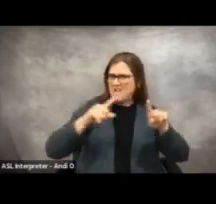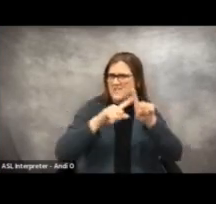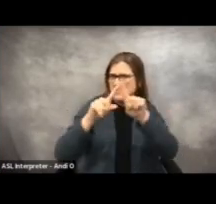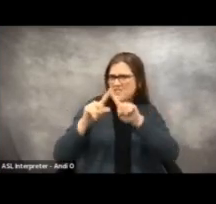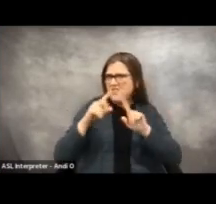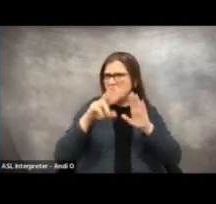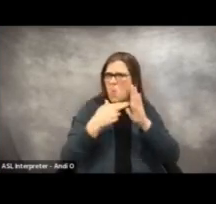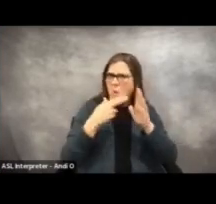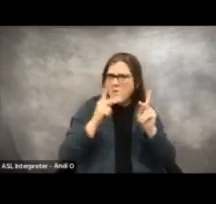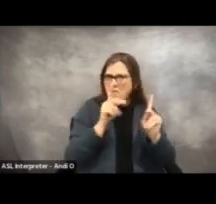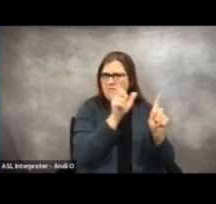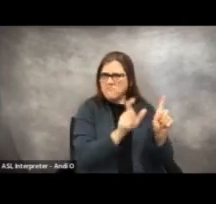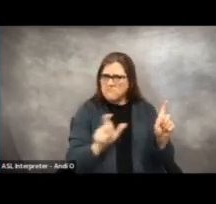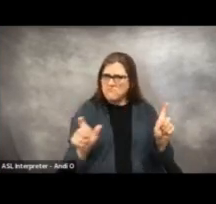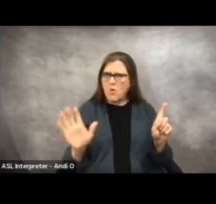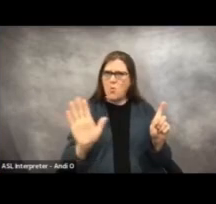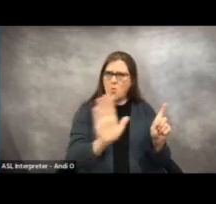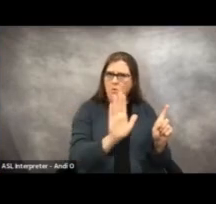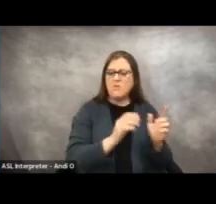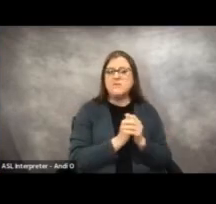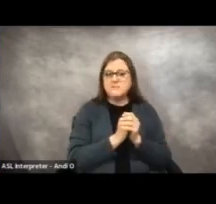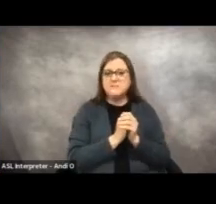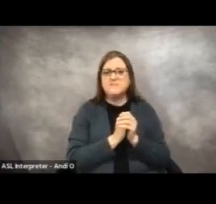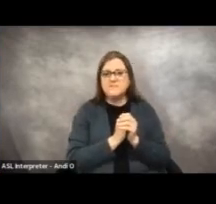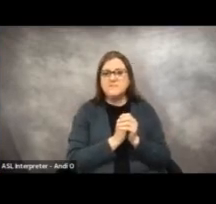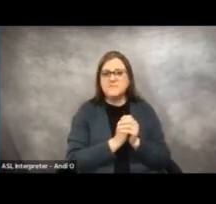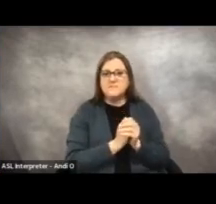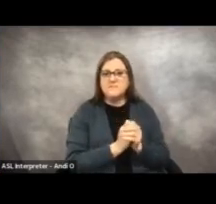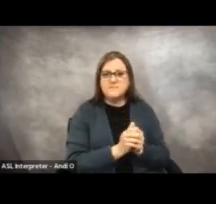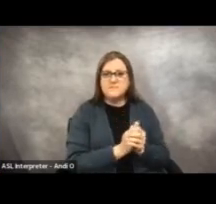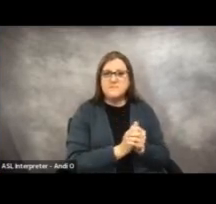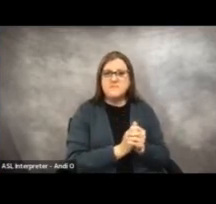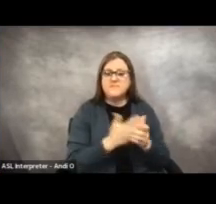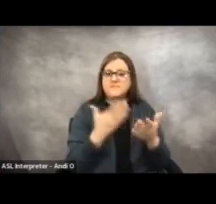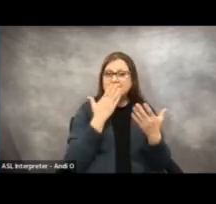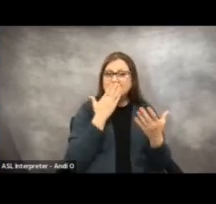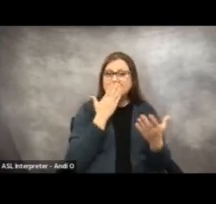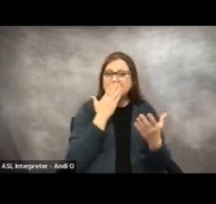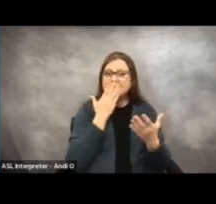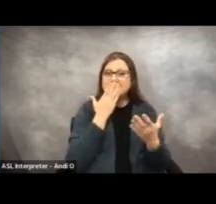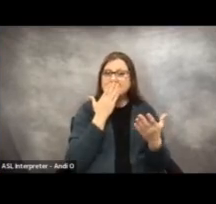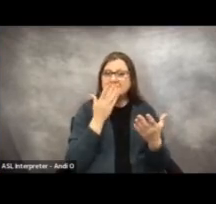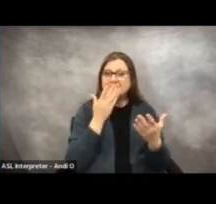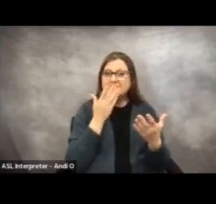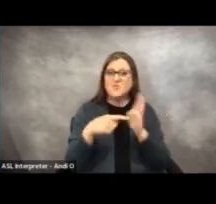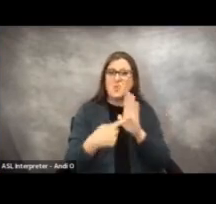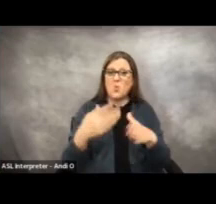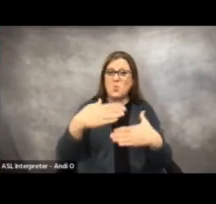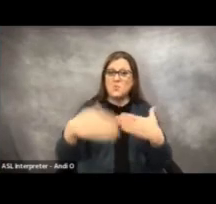individuals. So thank you just joined the results. We'll stop